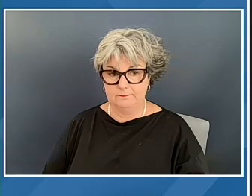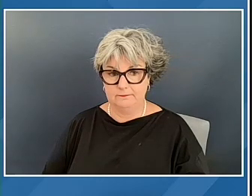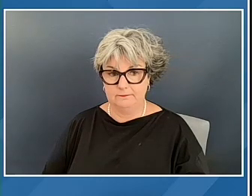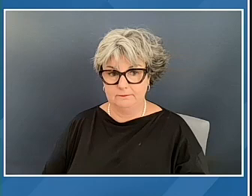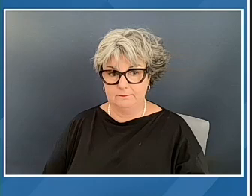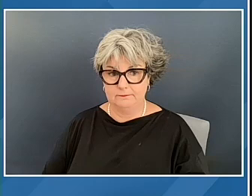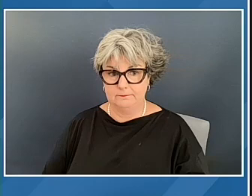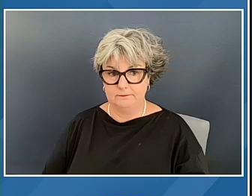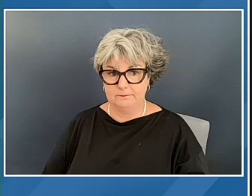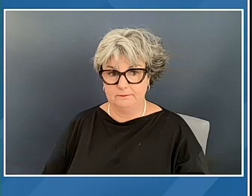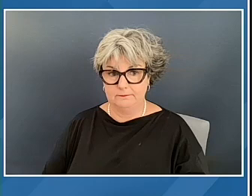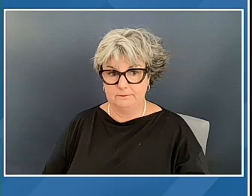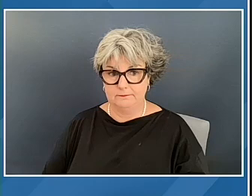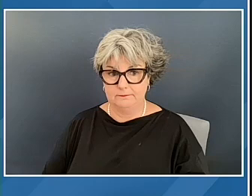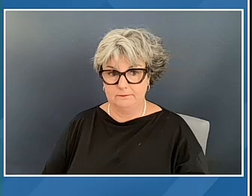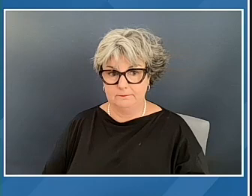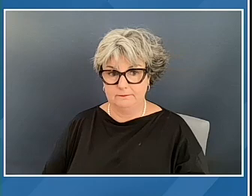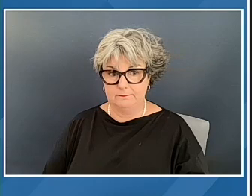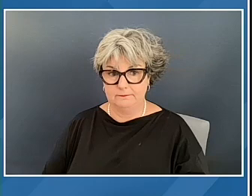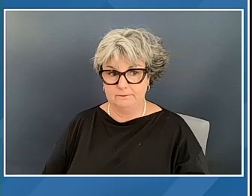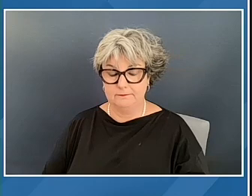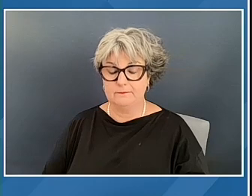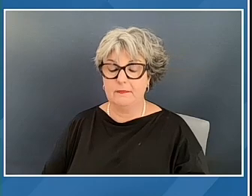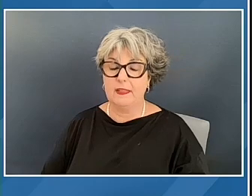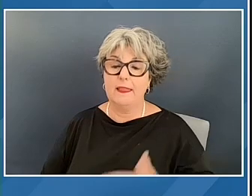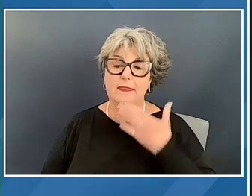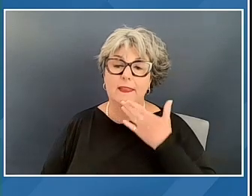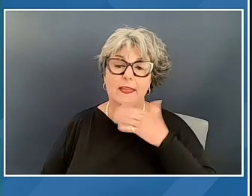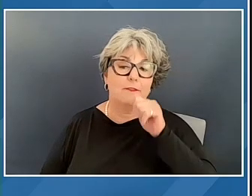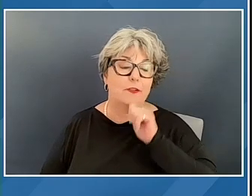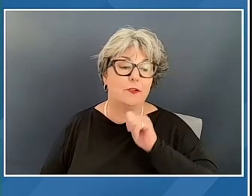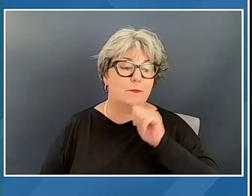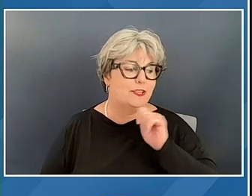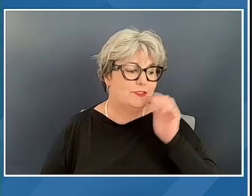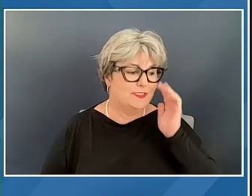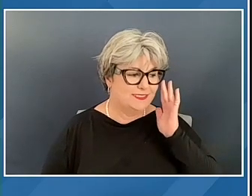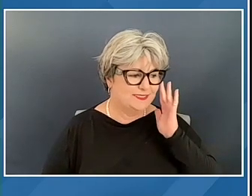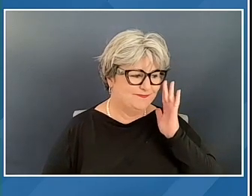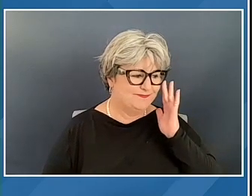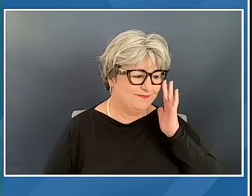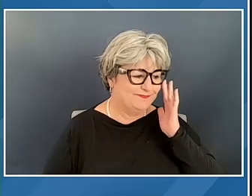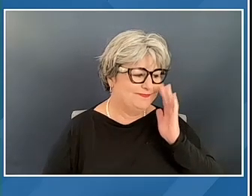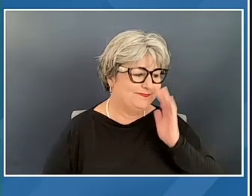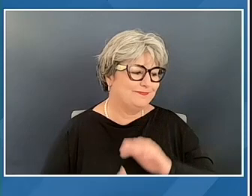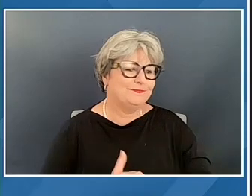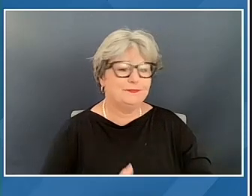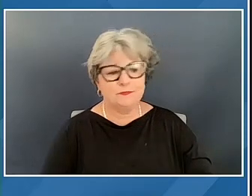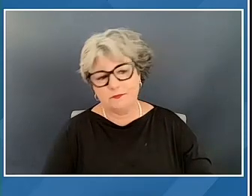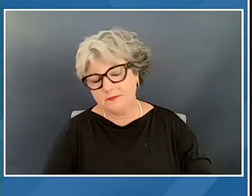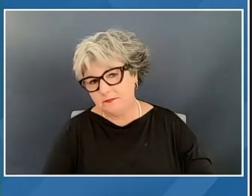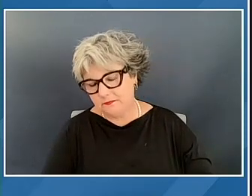Finally. Thank you for your patience. You are so welcome. No worries. Had to close everything out.